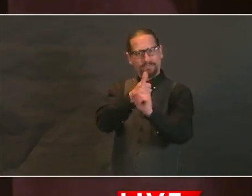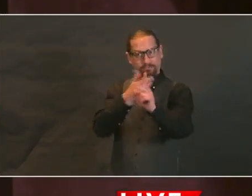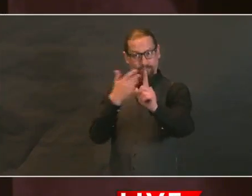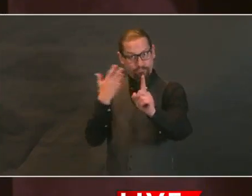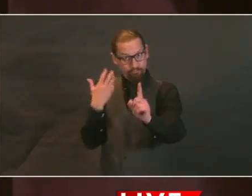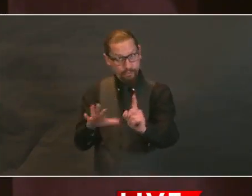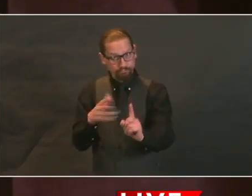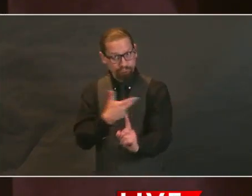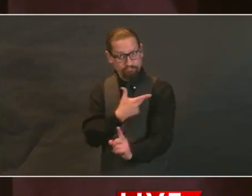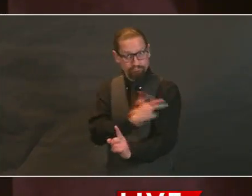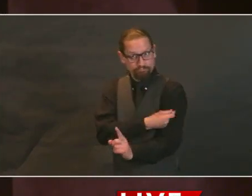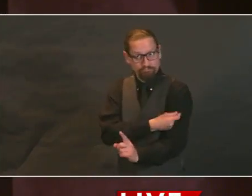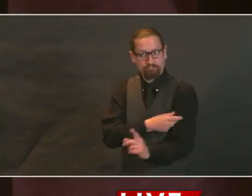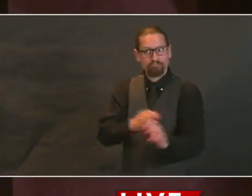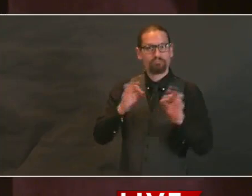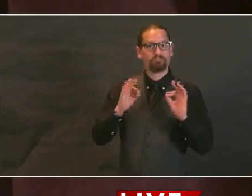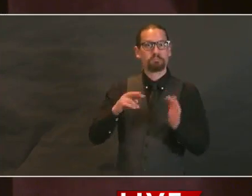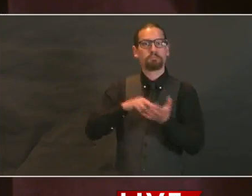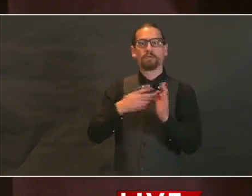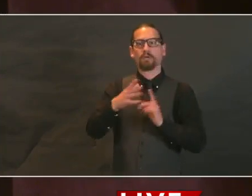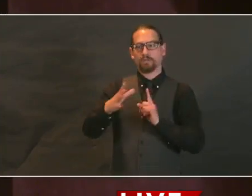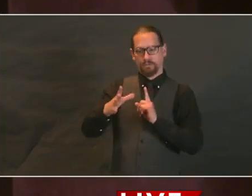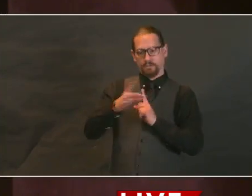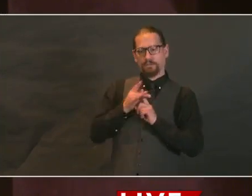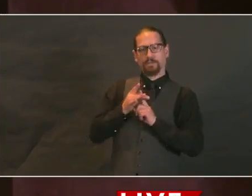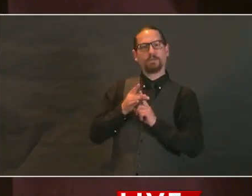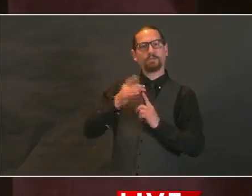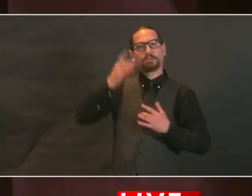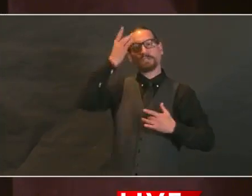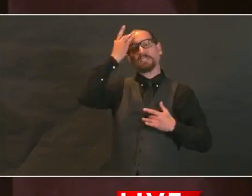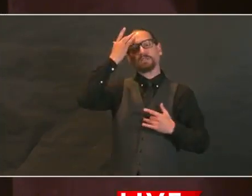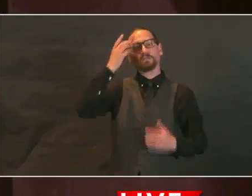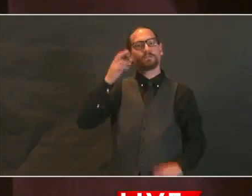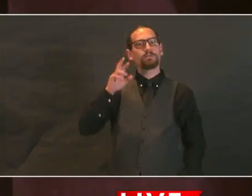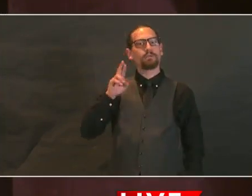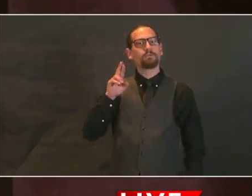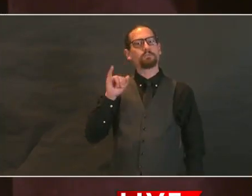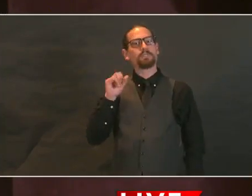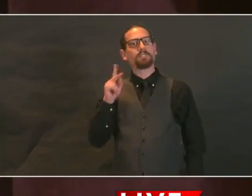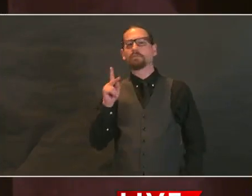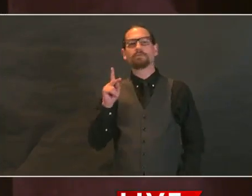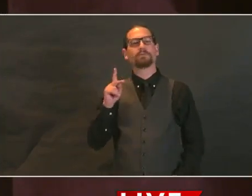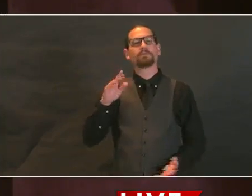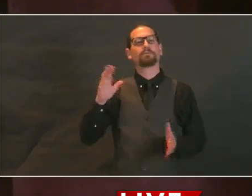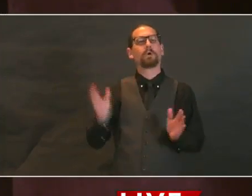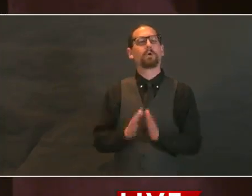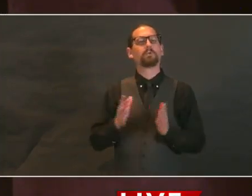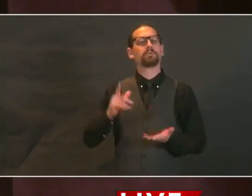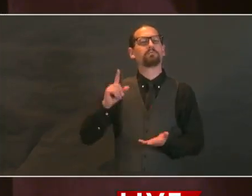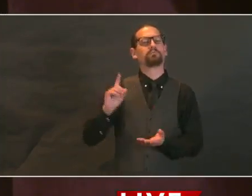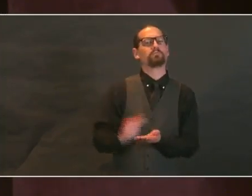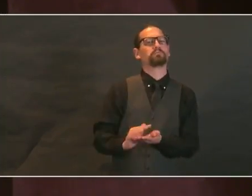VACCINATED. THE CHANCES OF YOU HAVING A NEGATIVE HEALTH OUTCOME CORONAVIRUS THAT